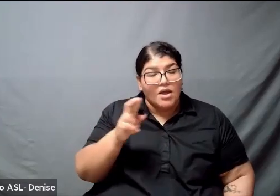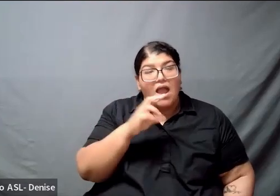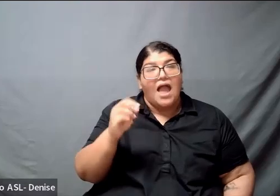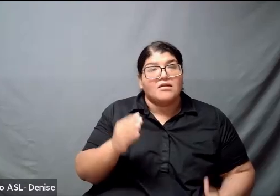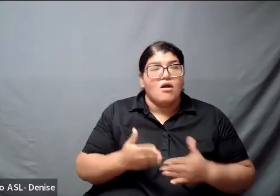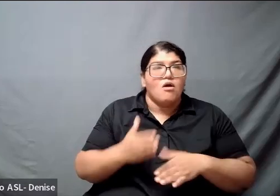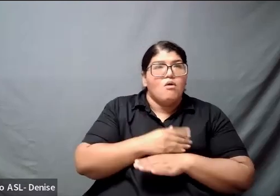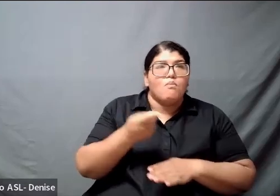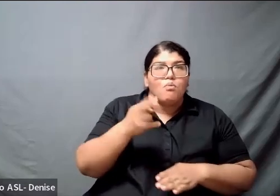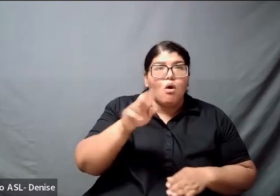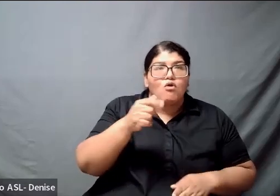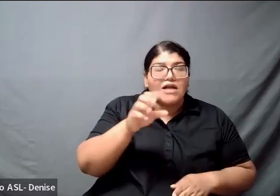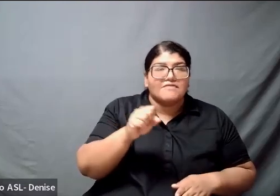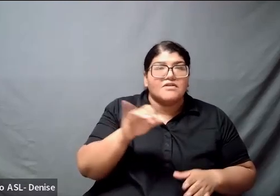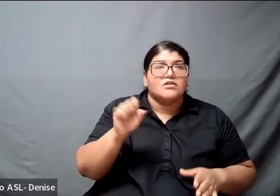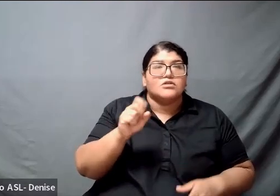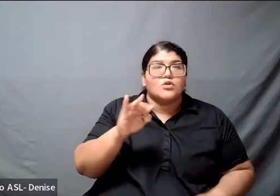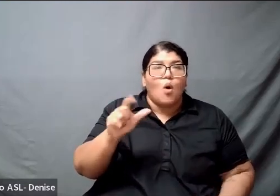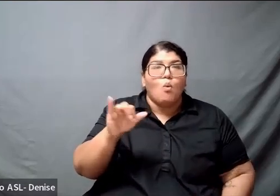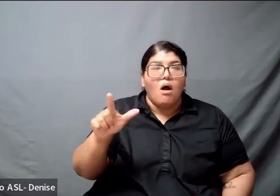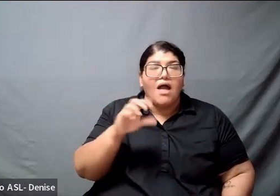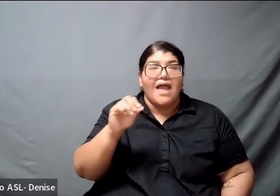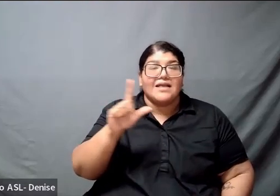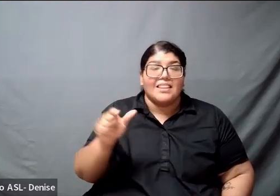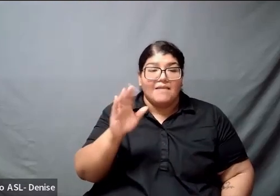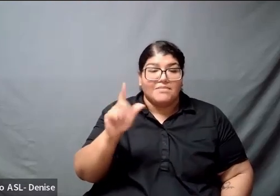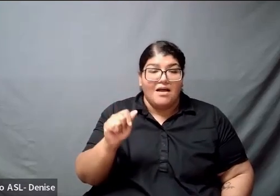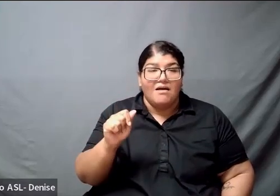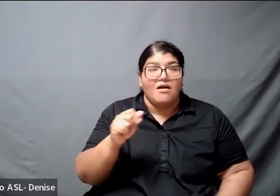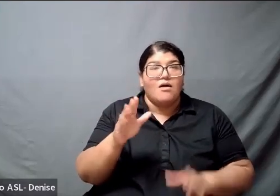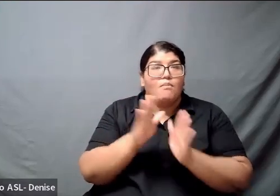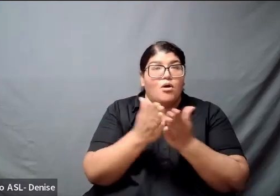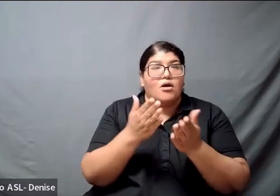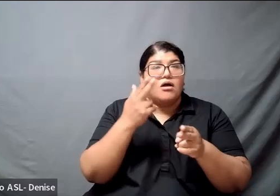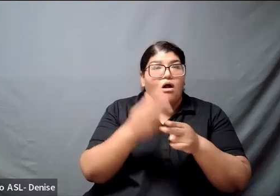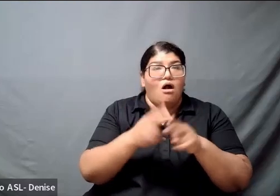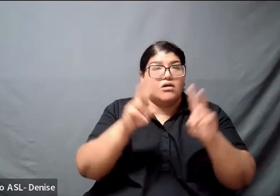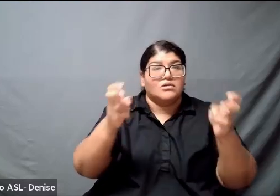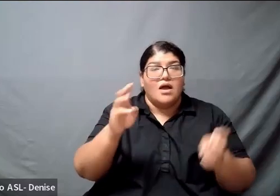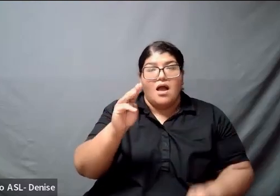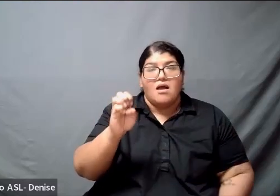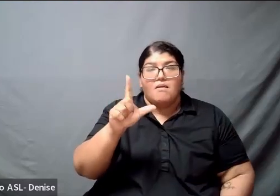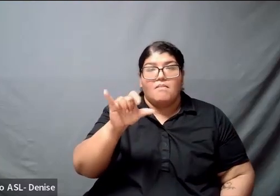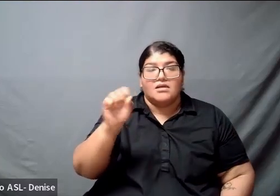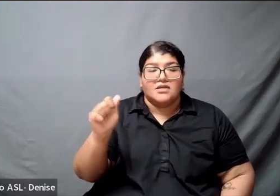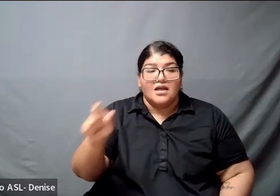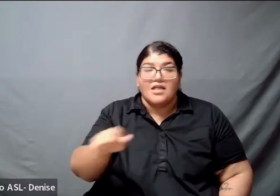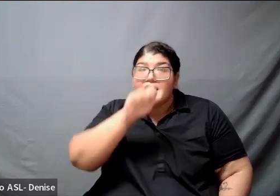including the Stonewall and Lambda Award-Winning Melissa, they love glitter ice cream. I almost read that as glitter ice cream,